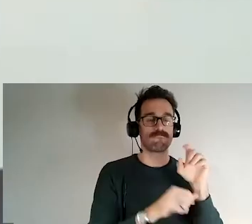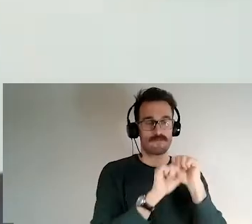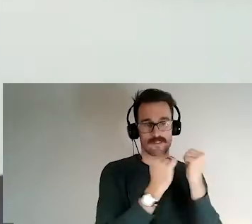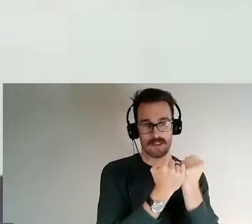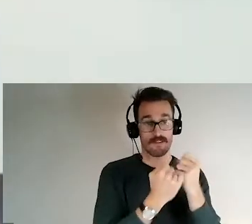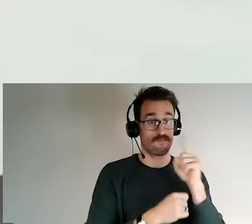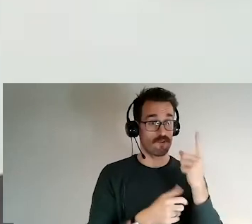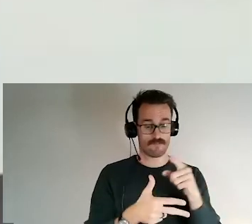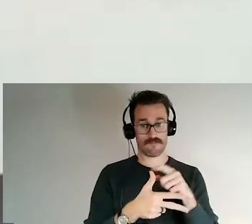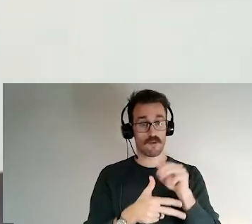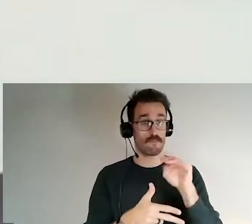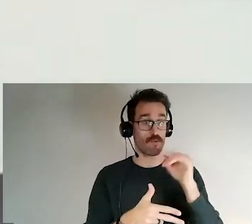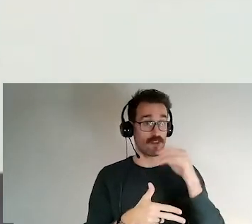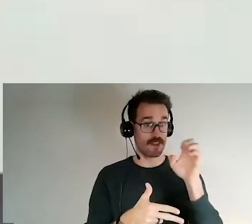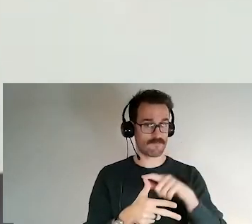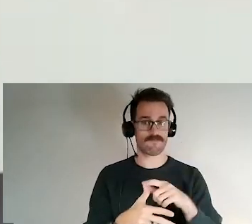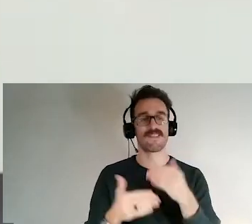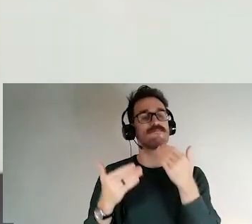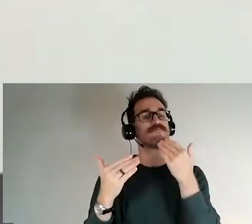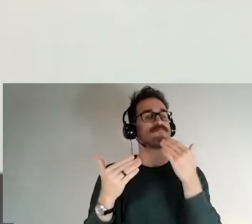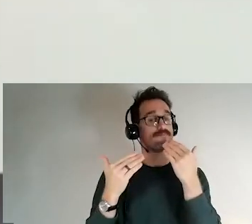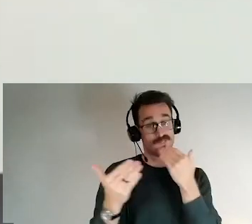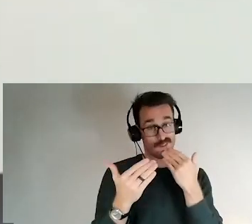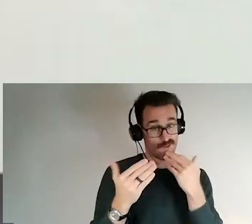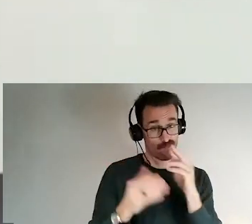Thank you very much Ron, and good afternoon everyone. Thank you for joining us.